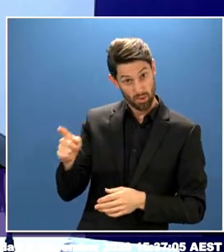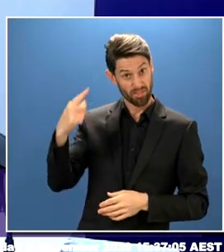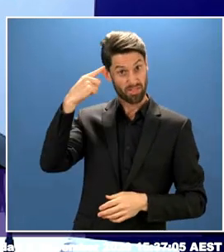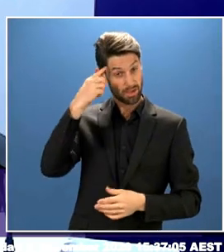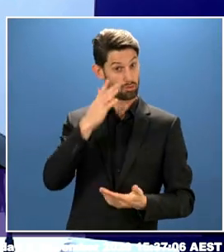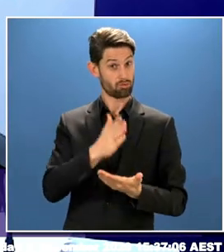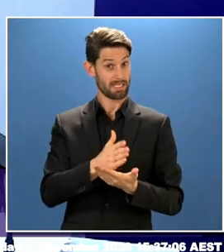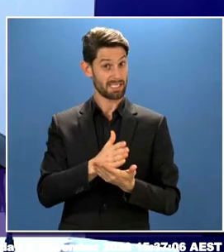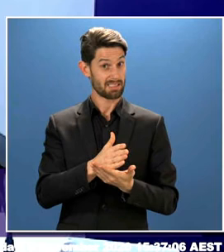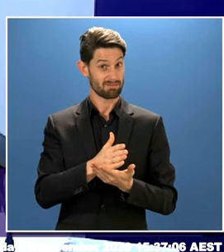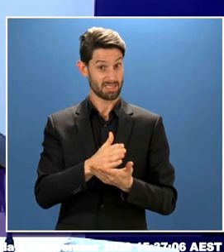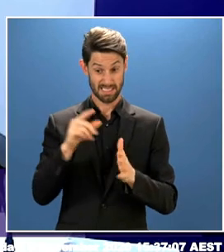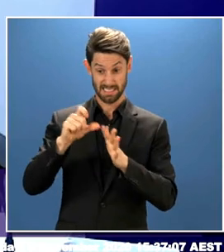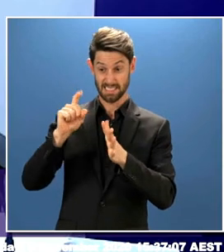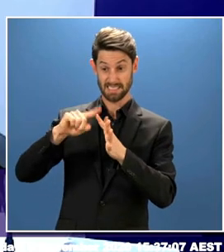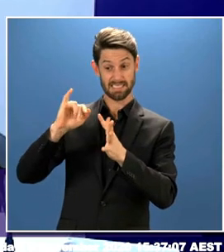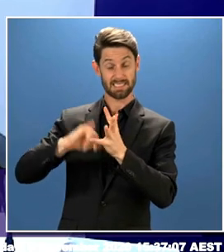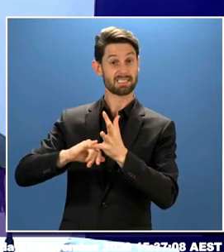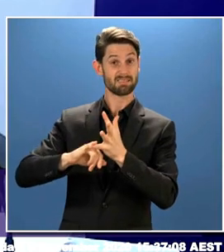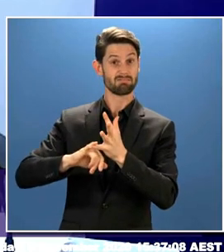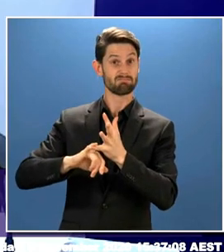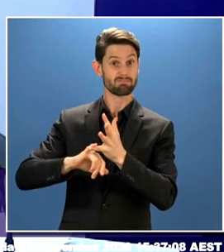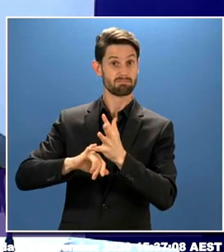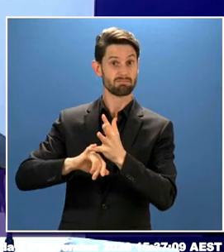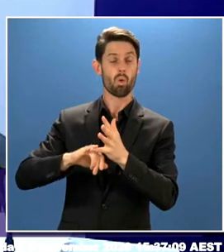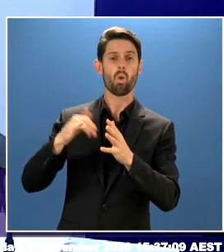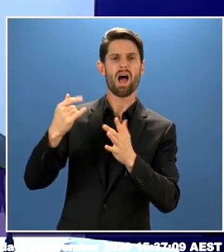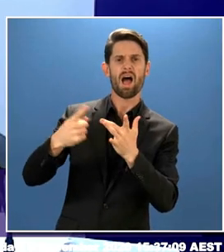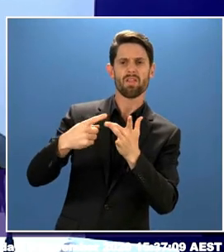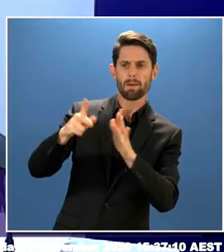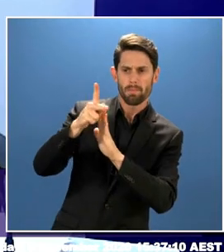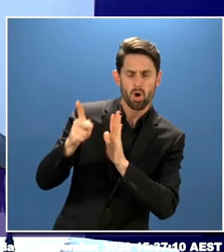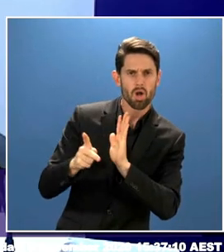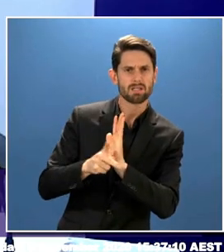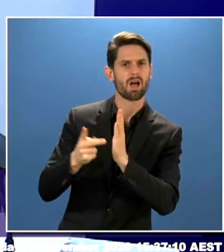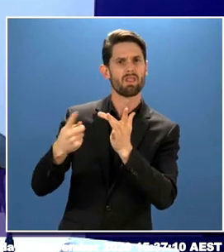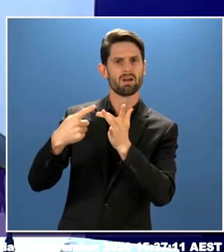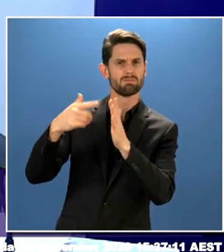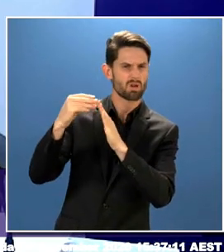we think the entire structure of current policies is misconceived and somehow